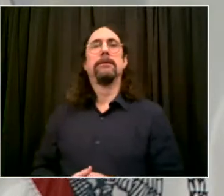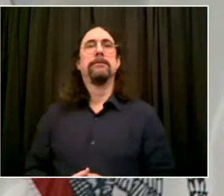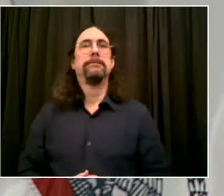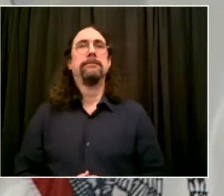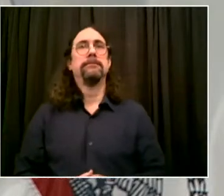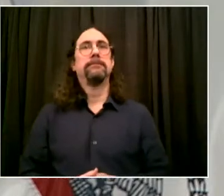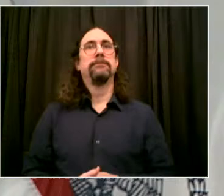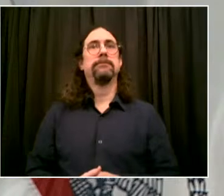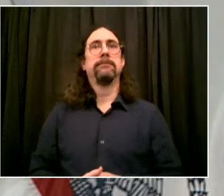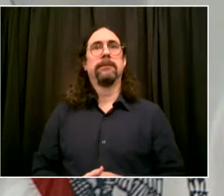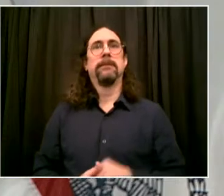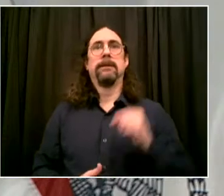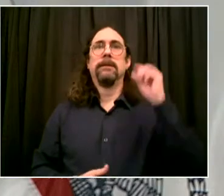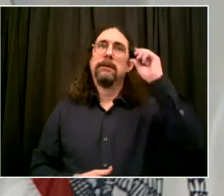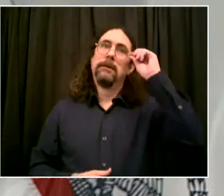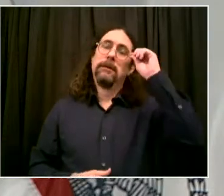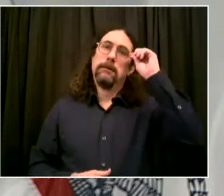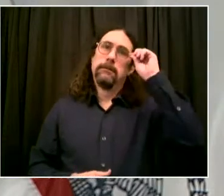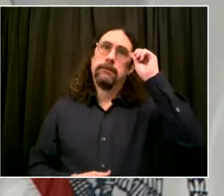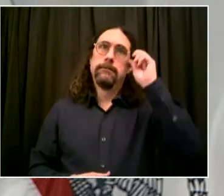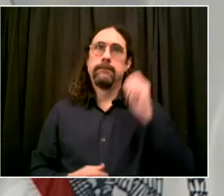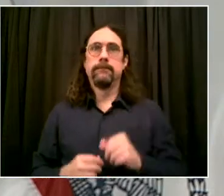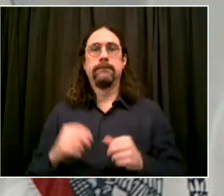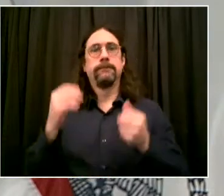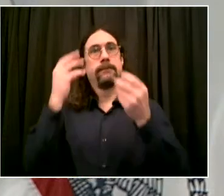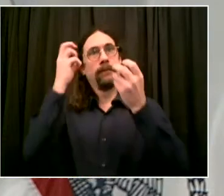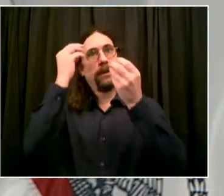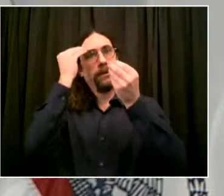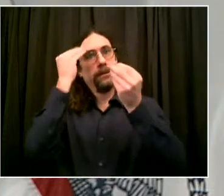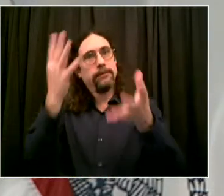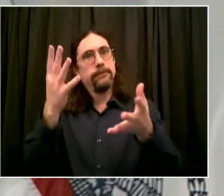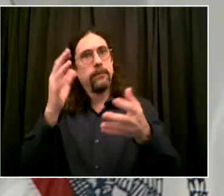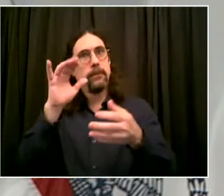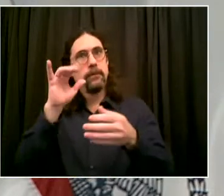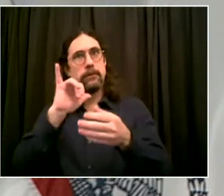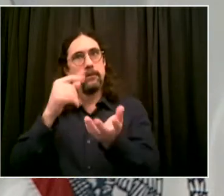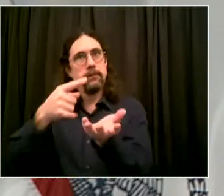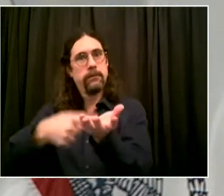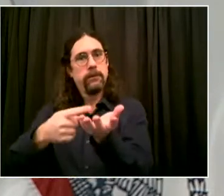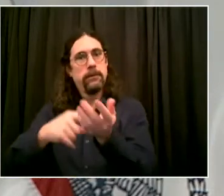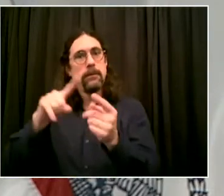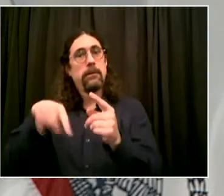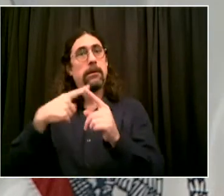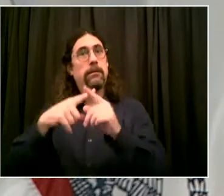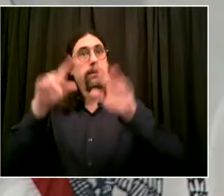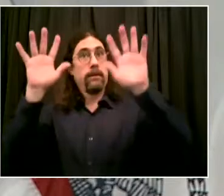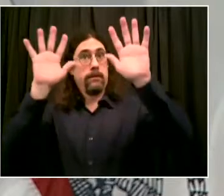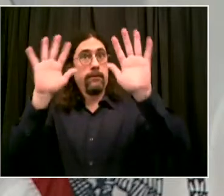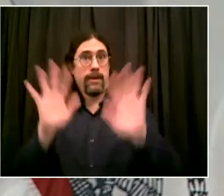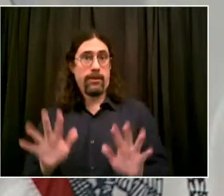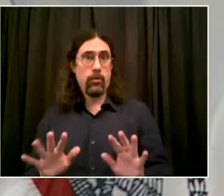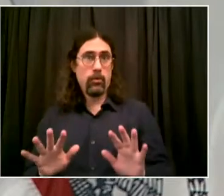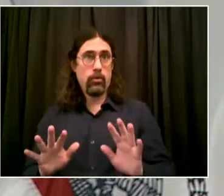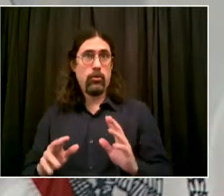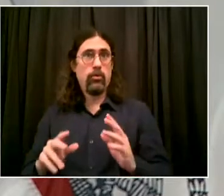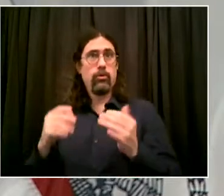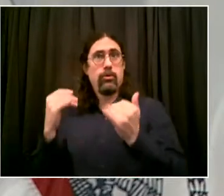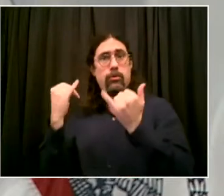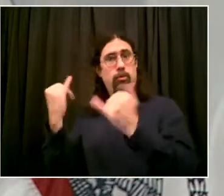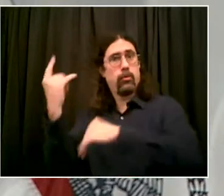TO HIT US THIS MORNING. I ALWAYS WILL SAY TO SEE PEOPLE YOU ARE VNEERERS URURE WHHA